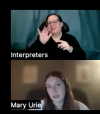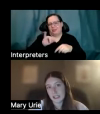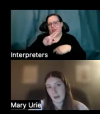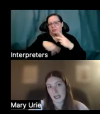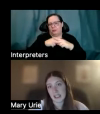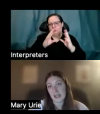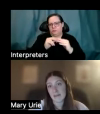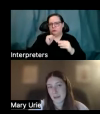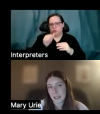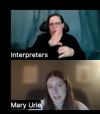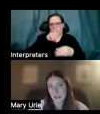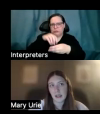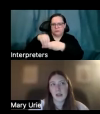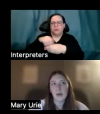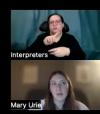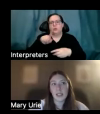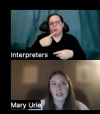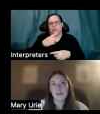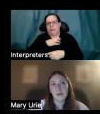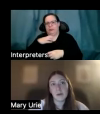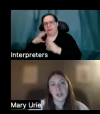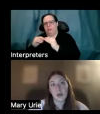participate in the committee meetings. But if you want to go